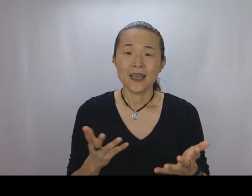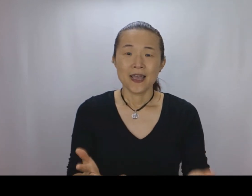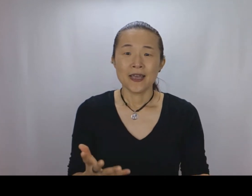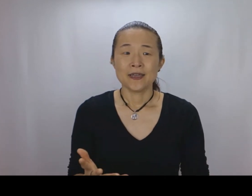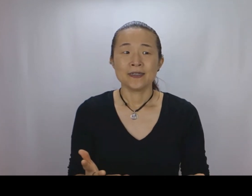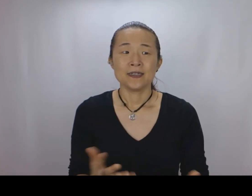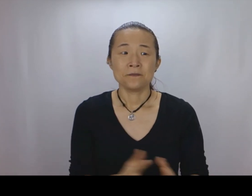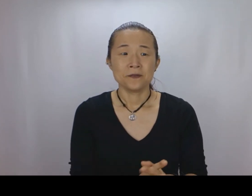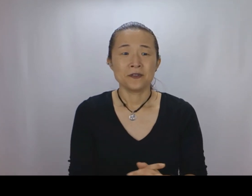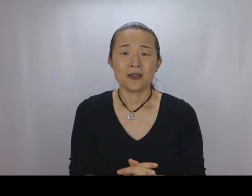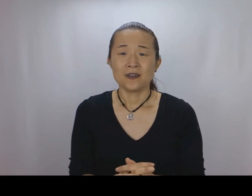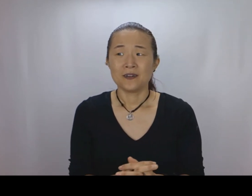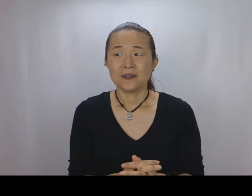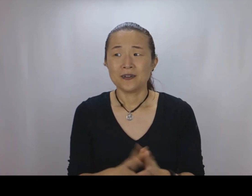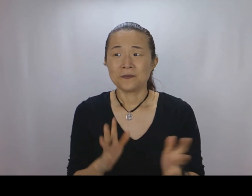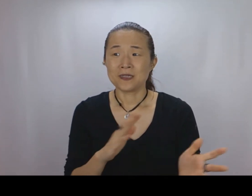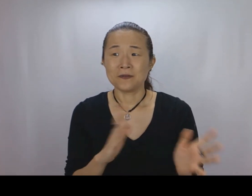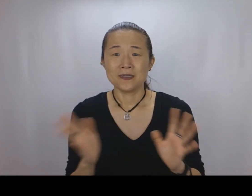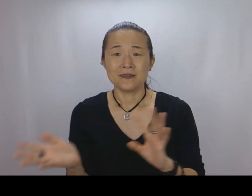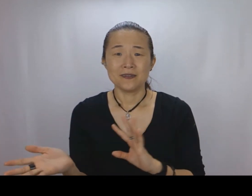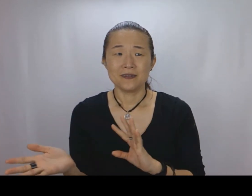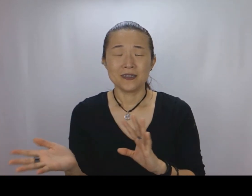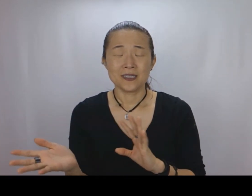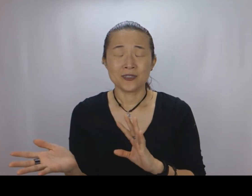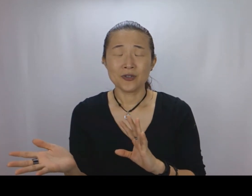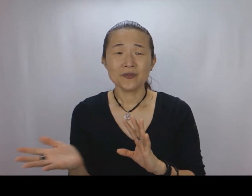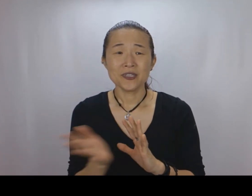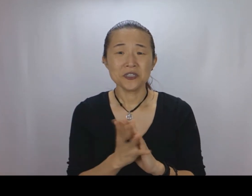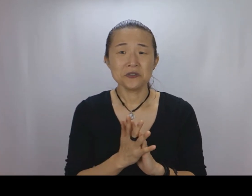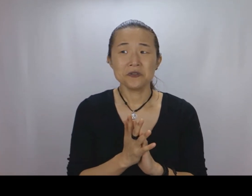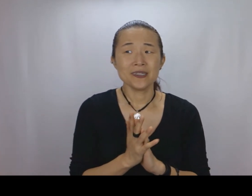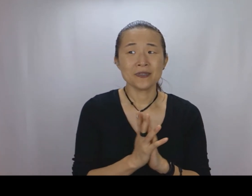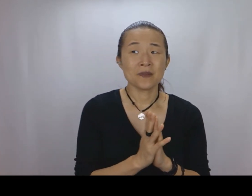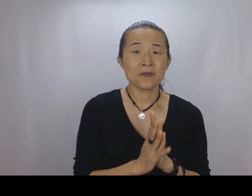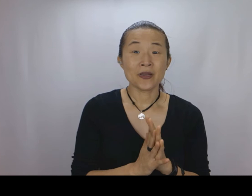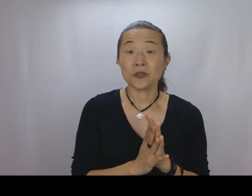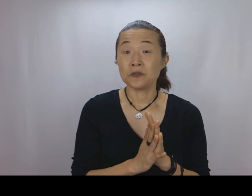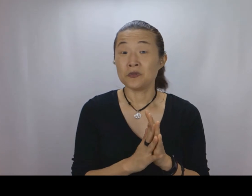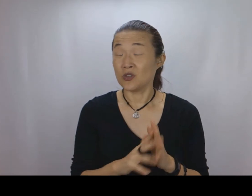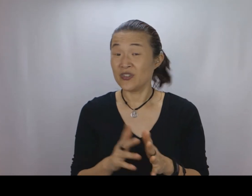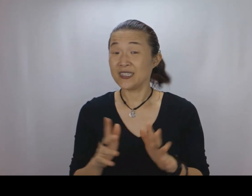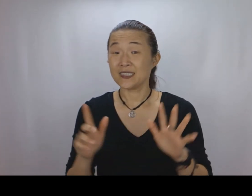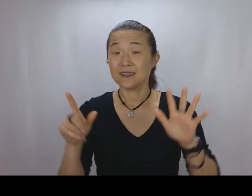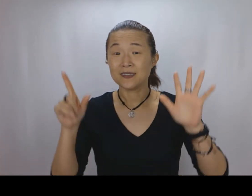And if you're not, if someone is annoyed with you, it might make you nervous.